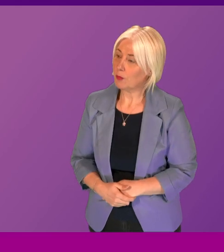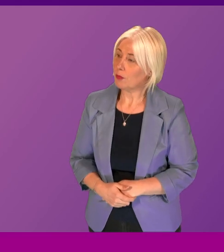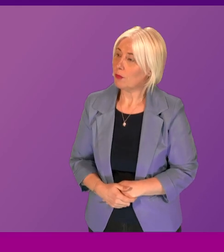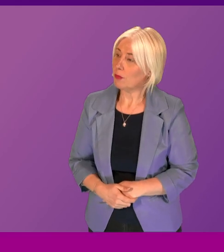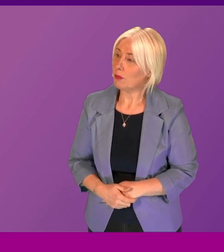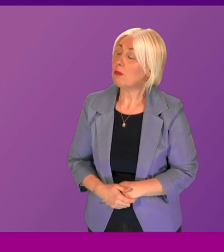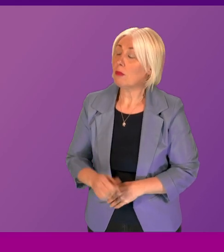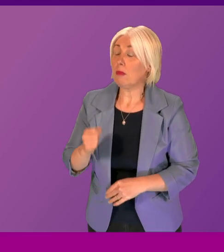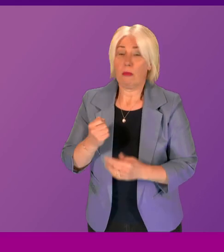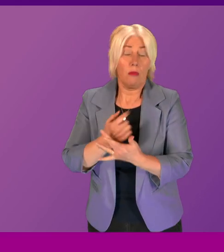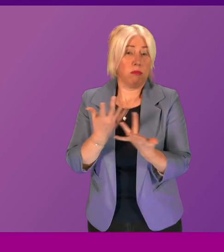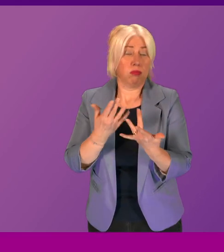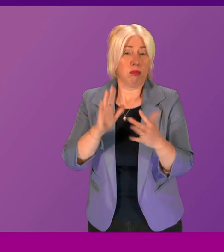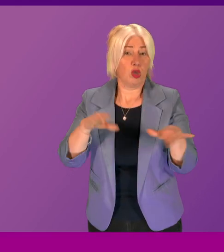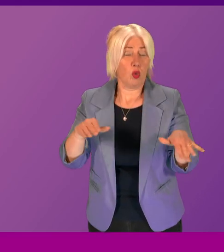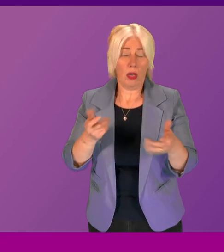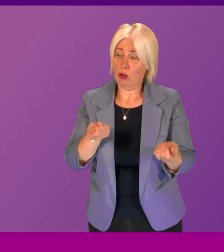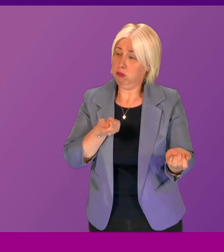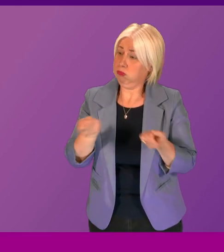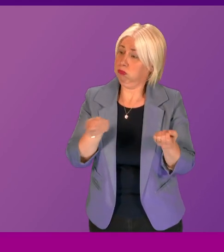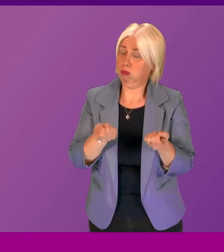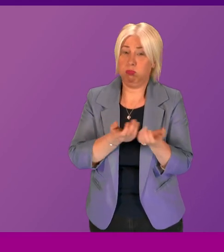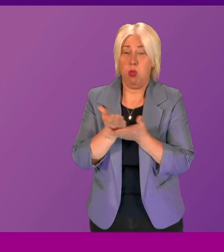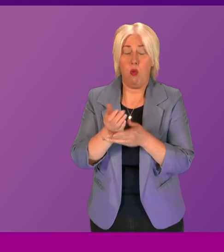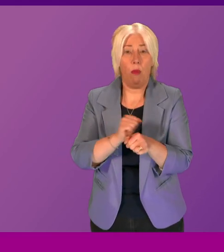Many children coped with the challenges of the pandemic, but for those who were already